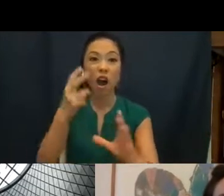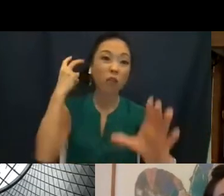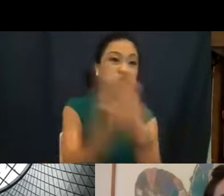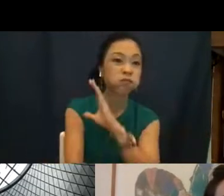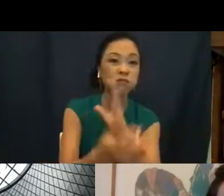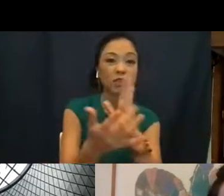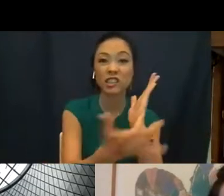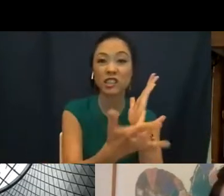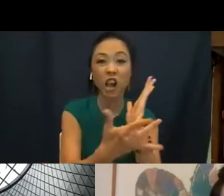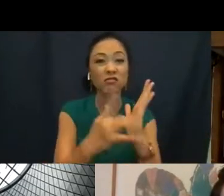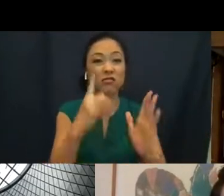maybe there is a conversation about when we are